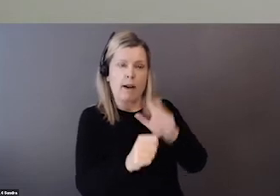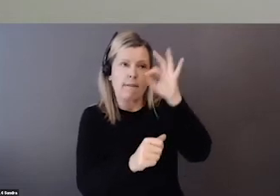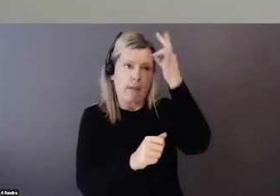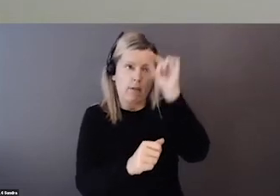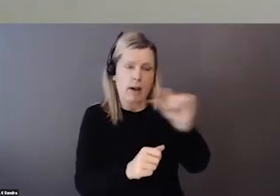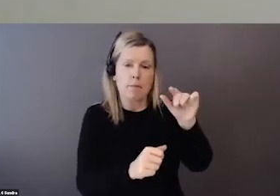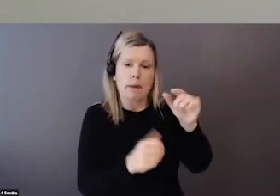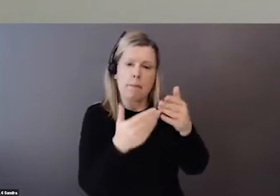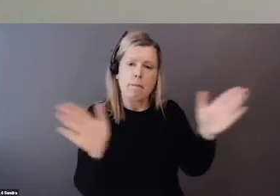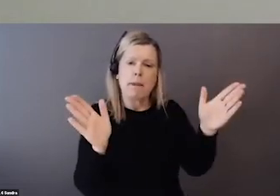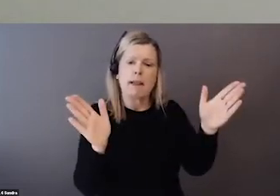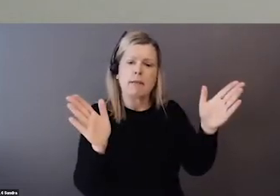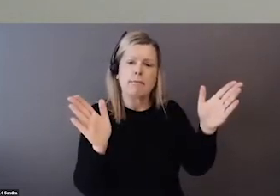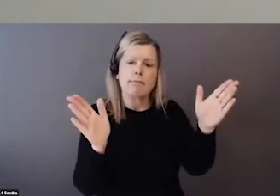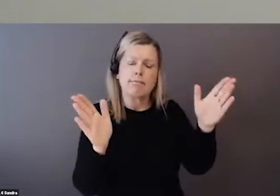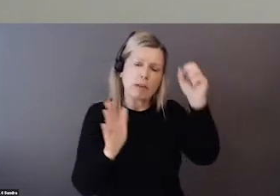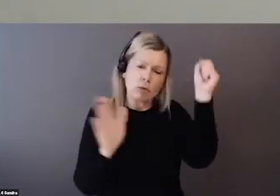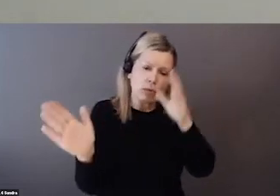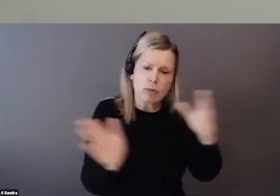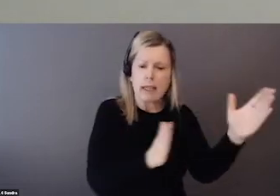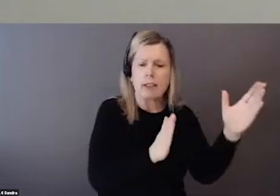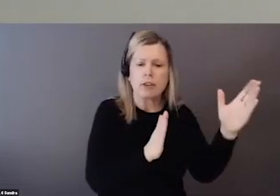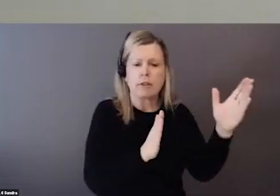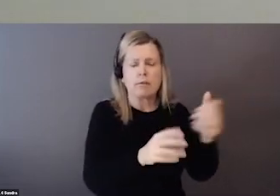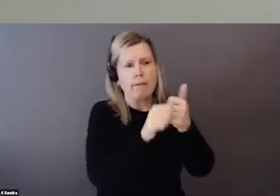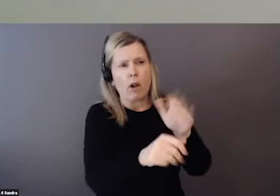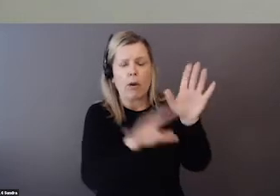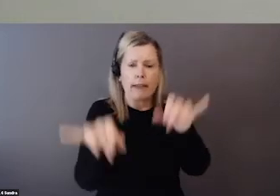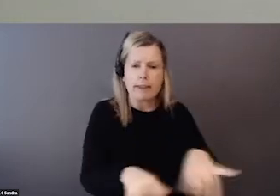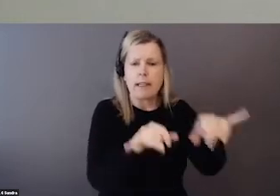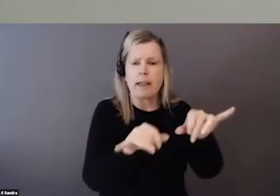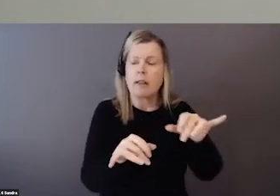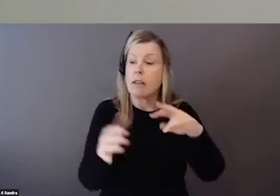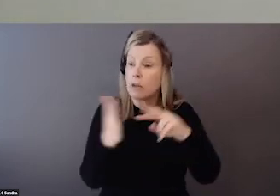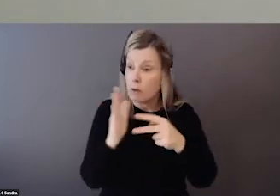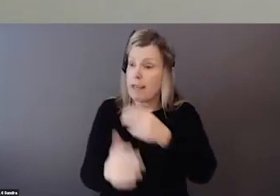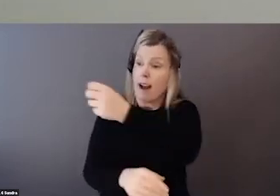of relevant accessibility standards in the hiring, onboarding, retention,